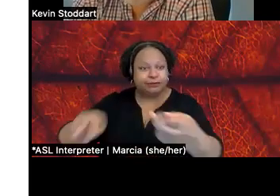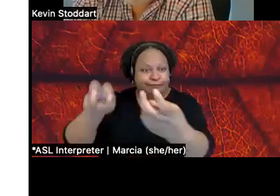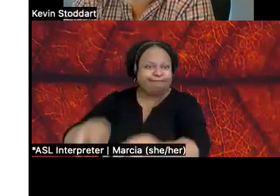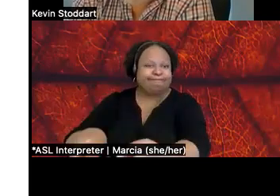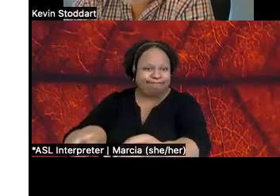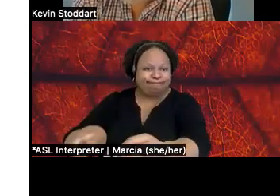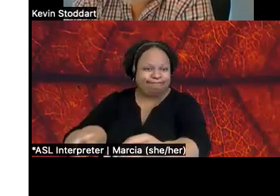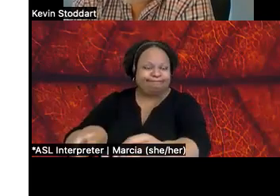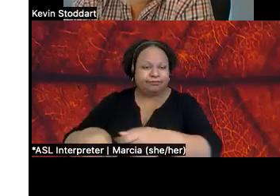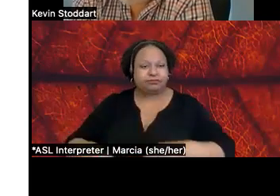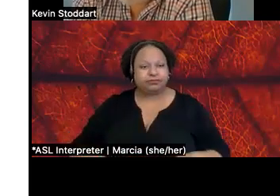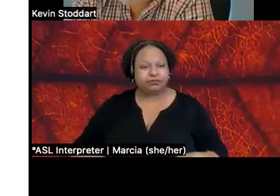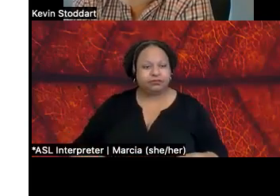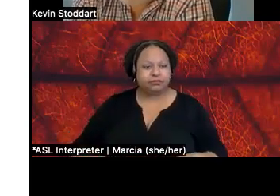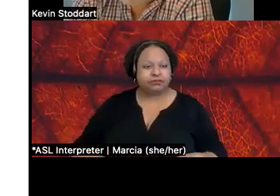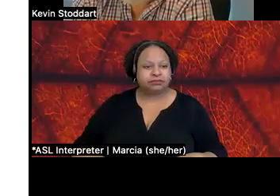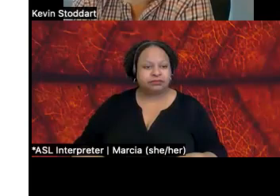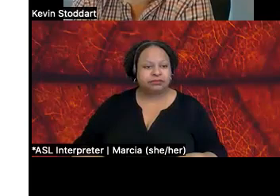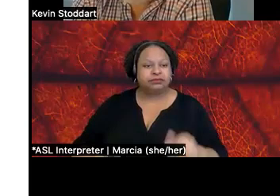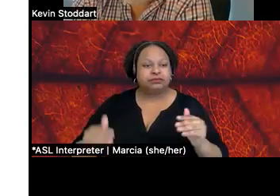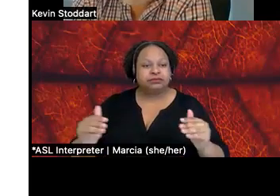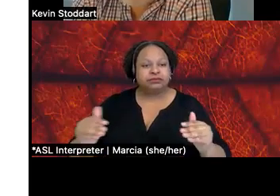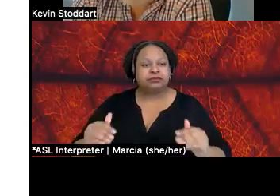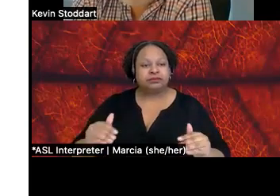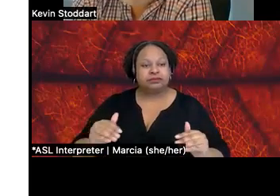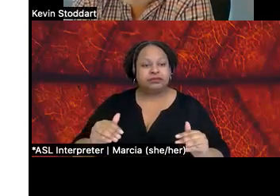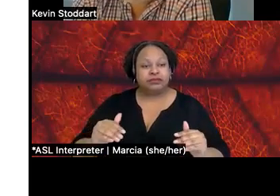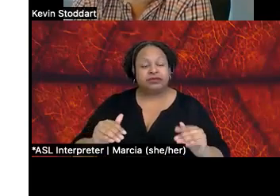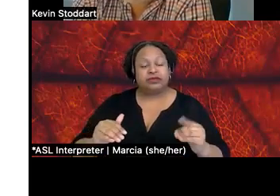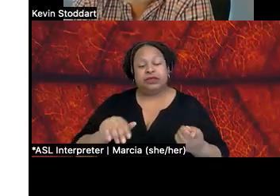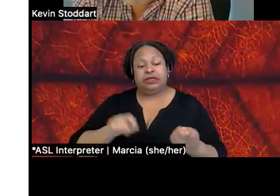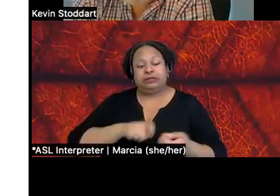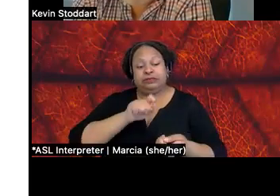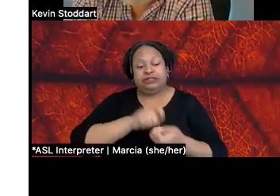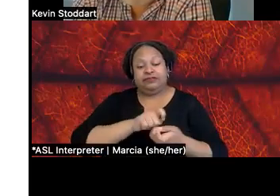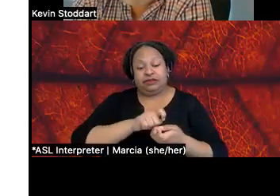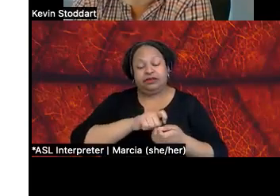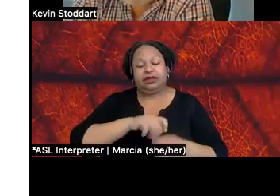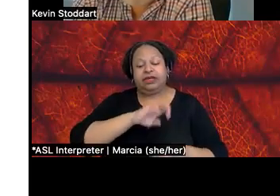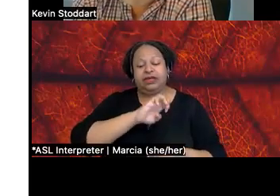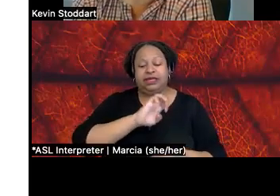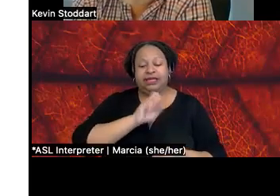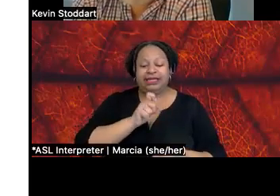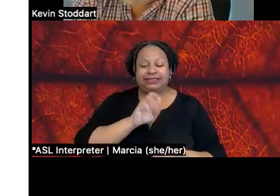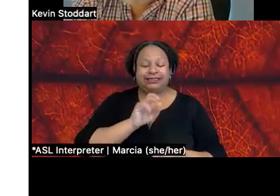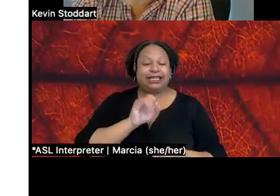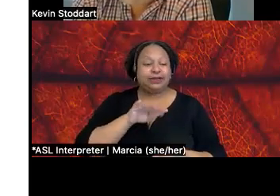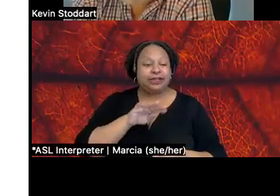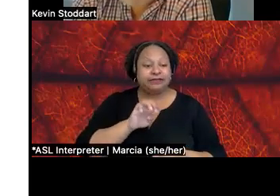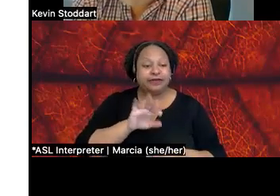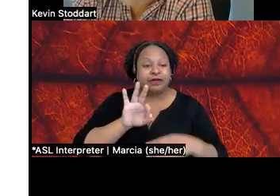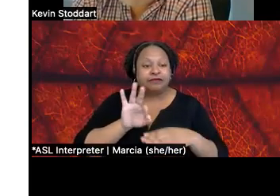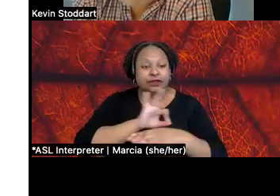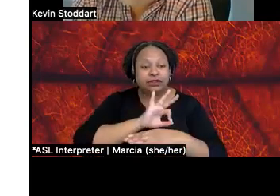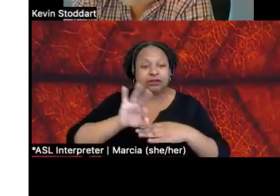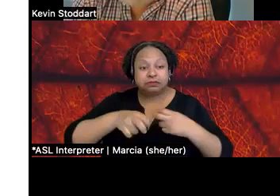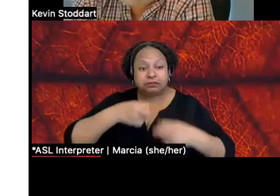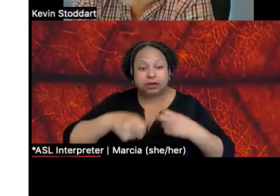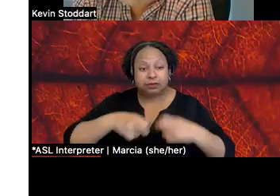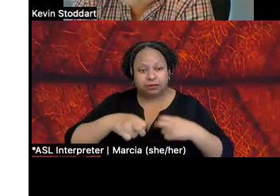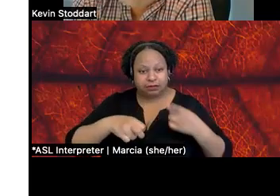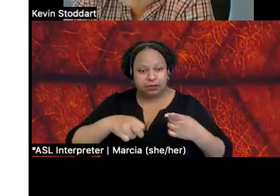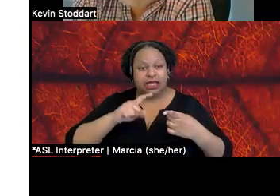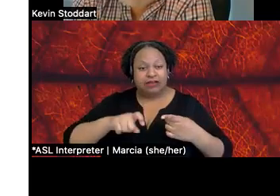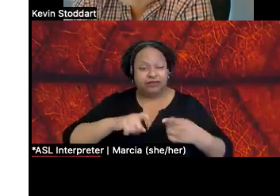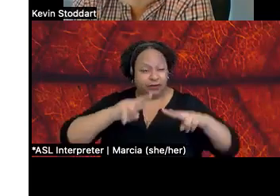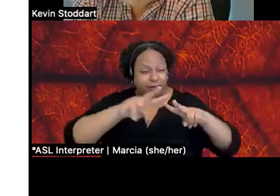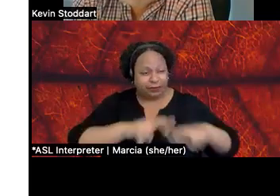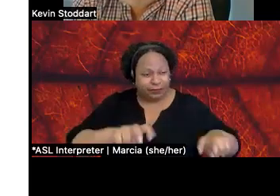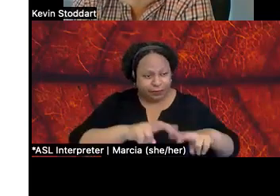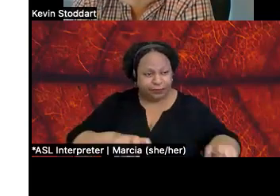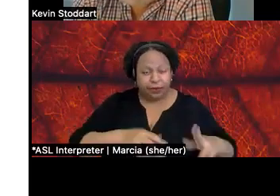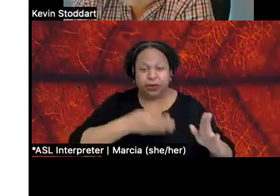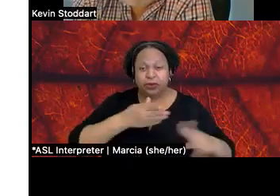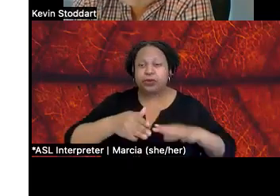These need to be explicitly explored through standardized measures such as the brief.